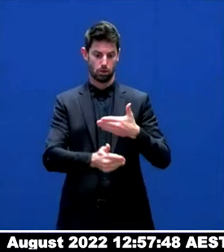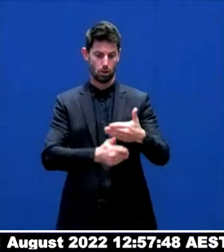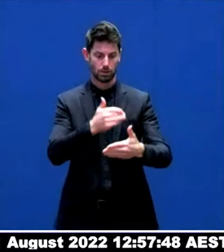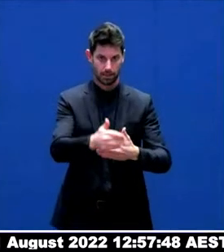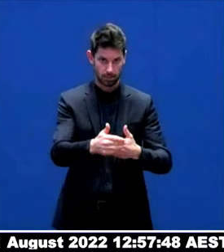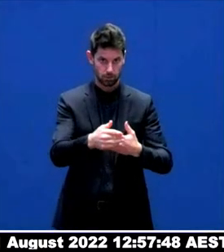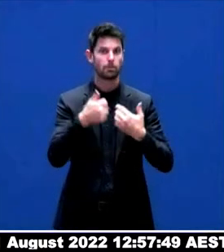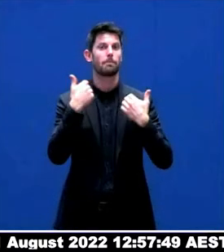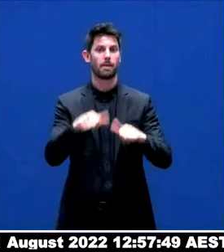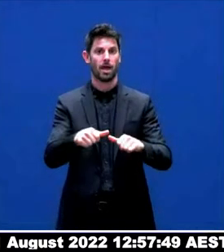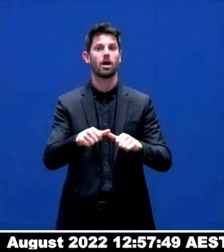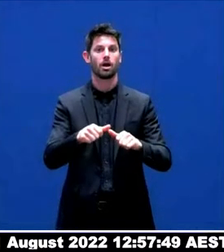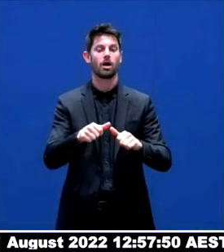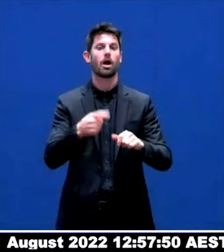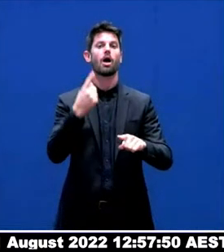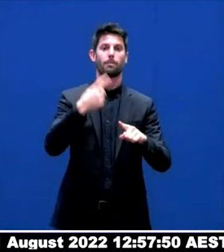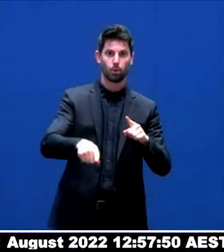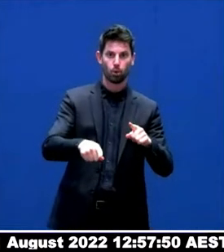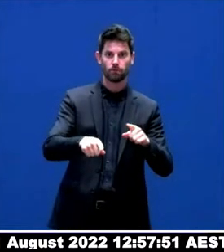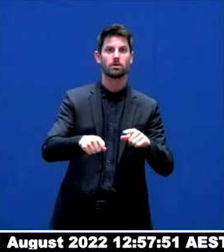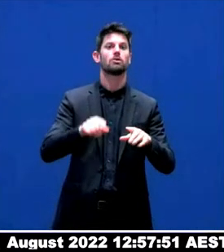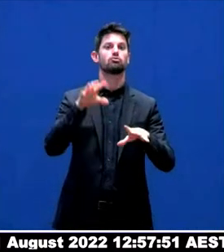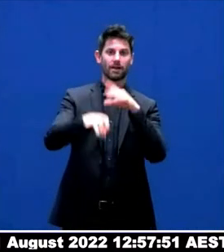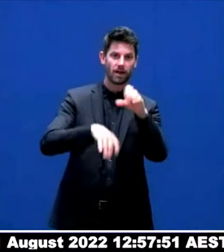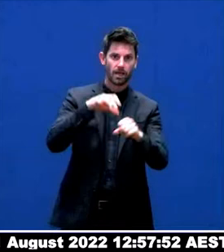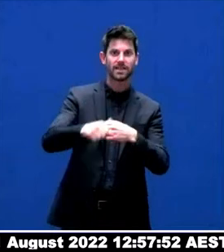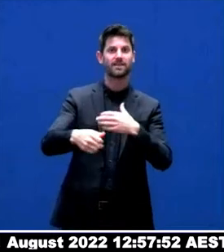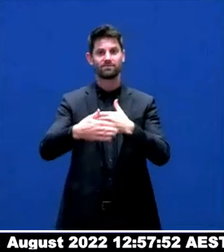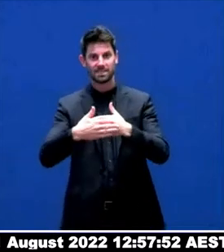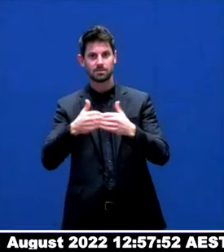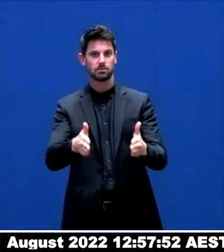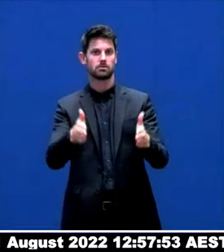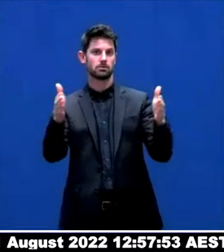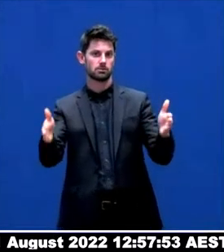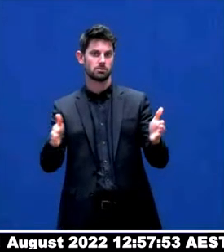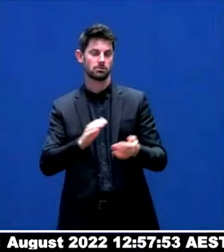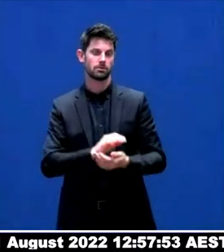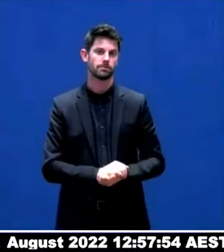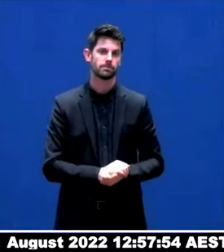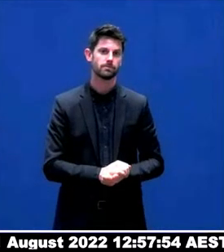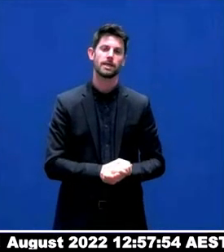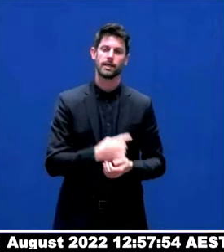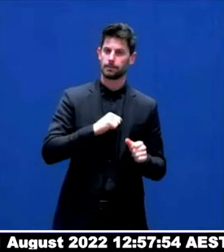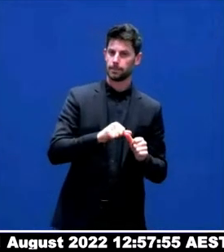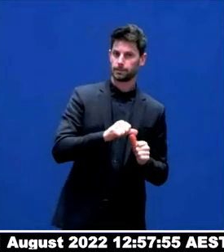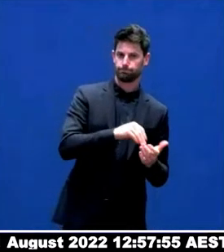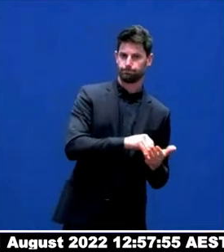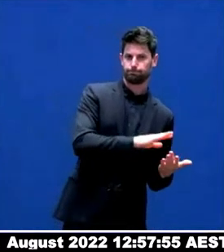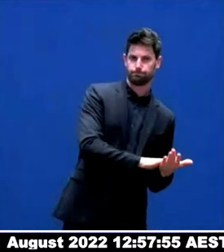I will take this on notice so I can get the correct information for you as to